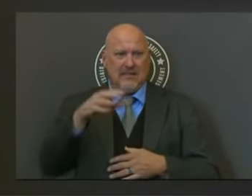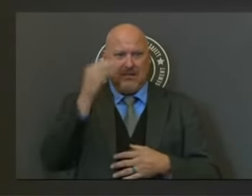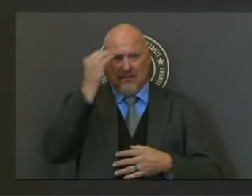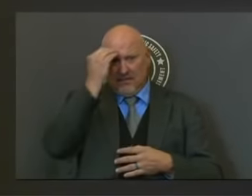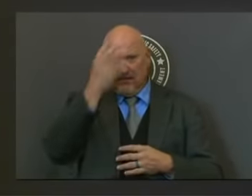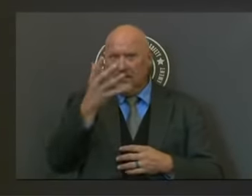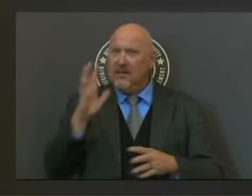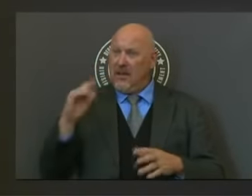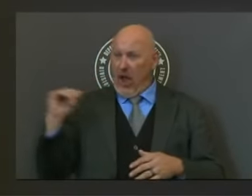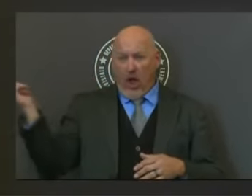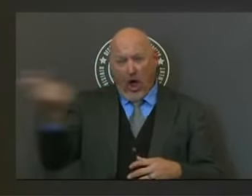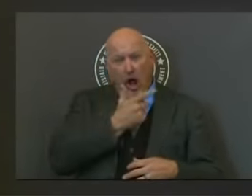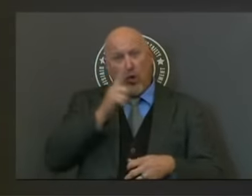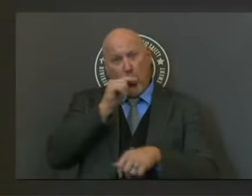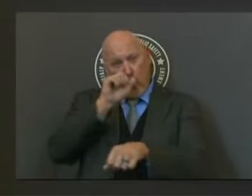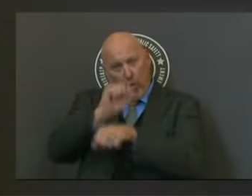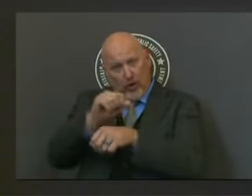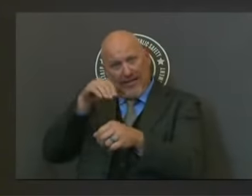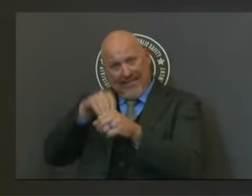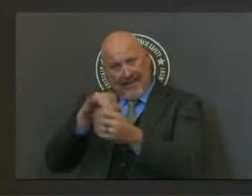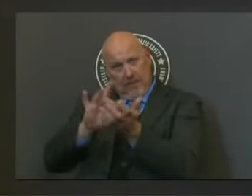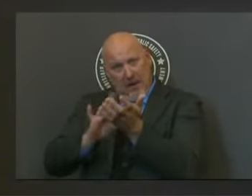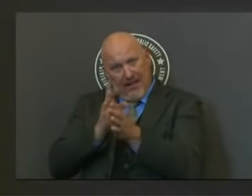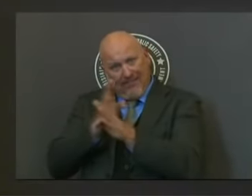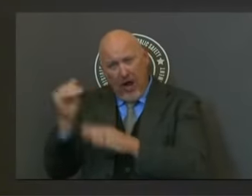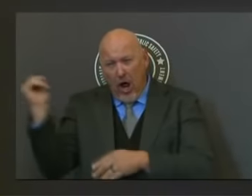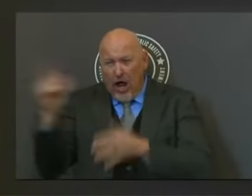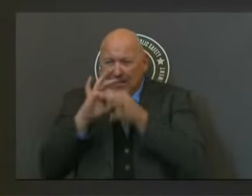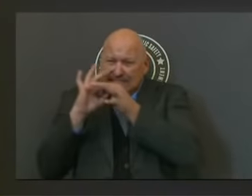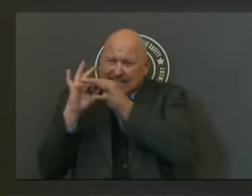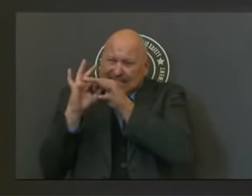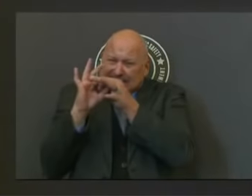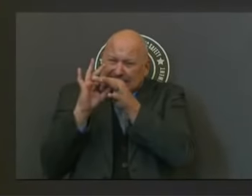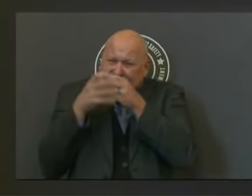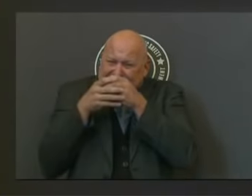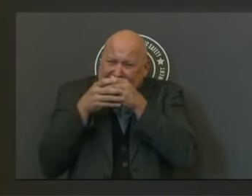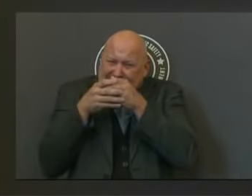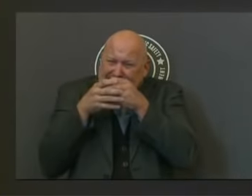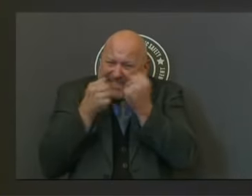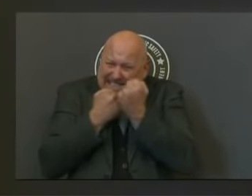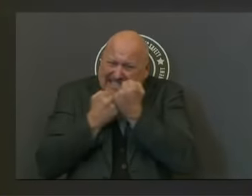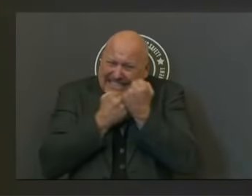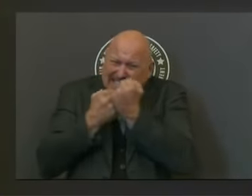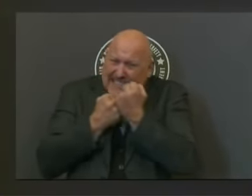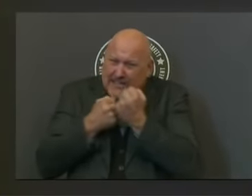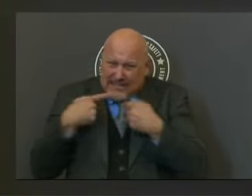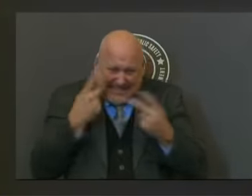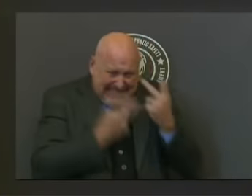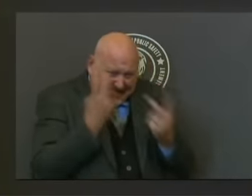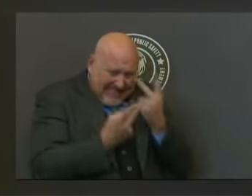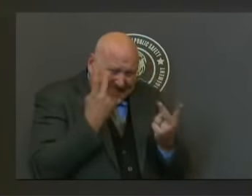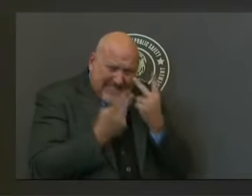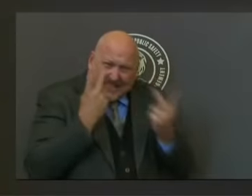givers are becoming stretched thin as we care for more and more covert nineteen patients